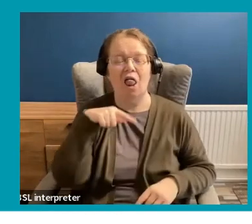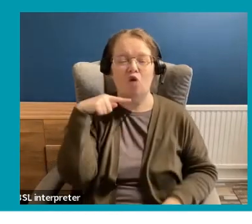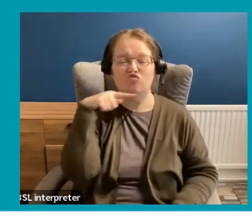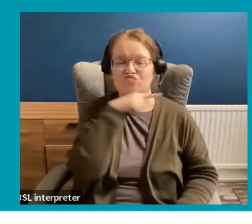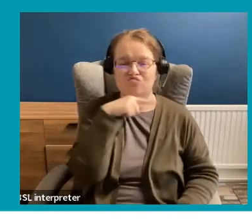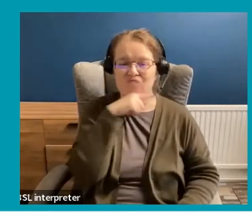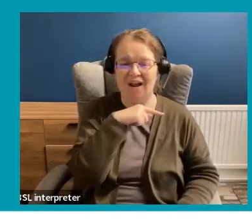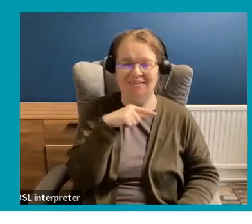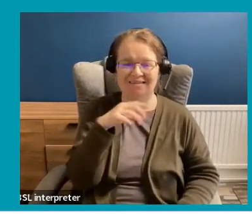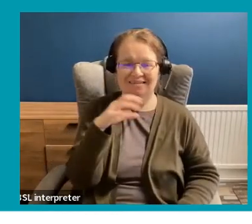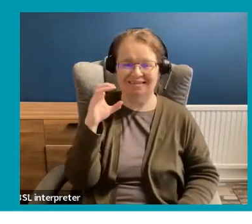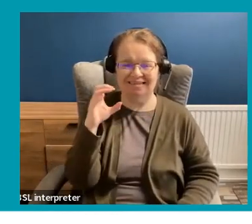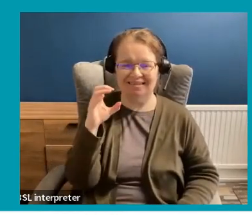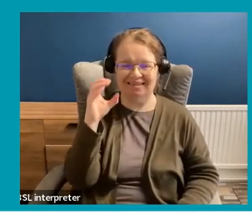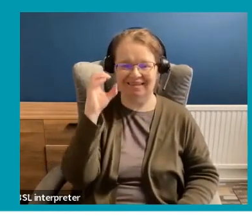what's going on in our other cultures.